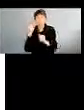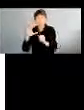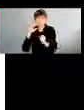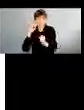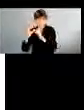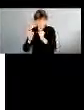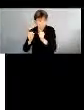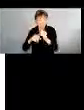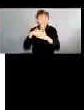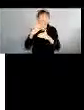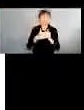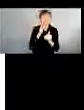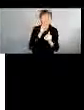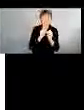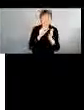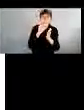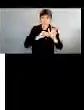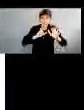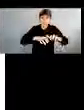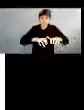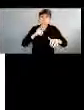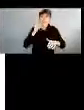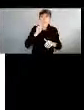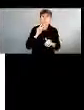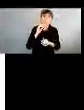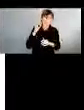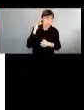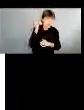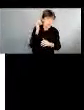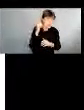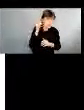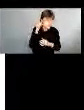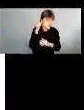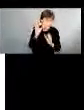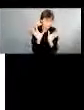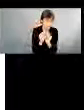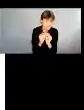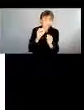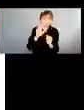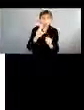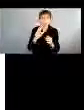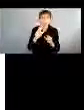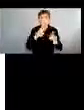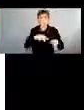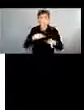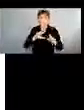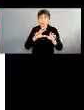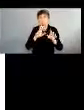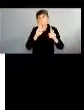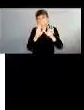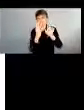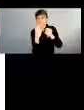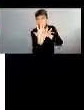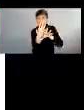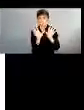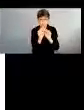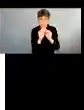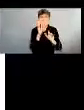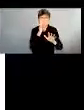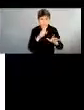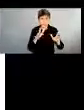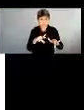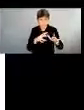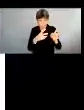or audio and video recordings into a written document, verbal video or audio applications,